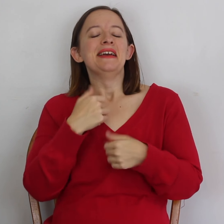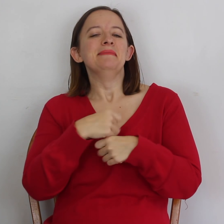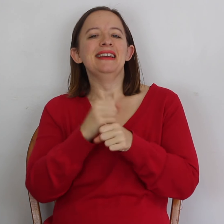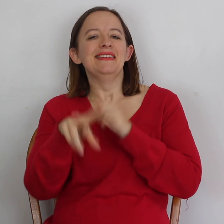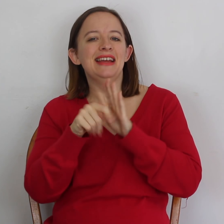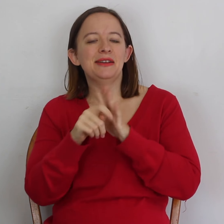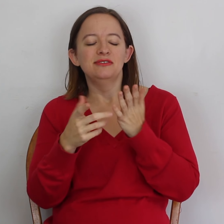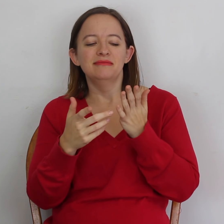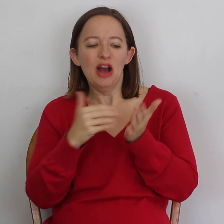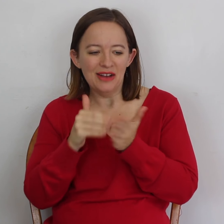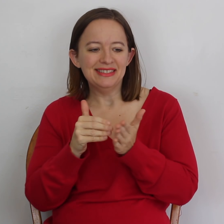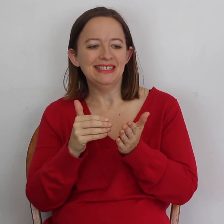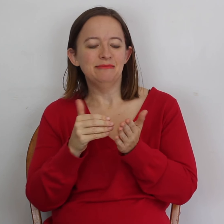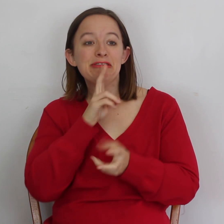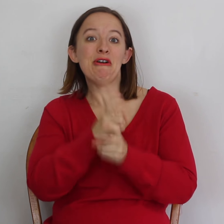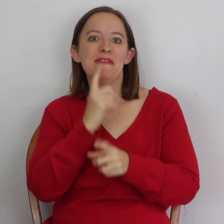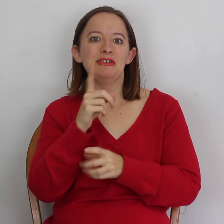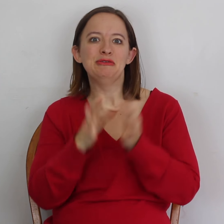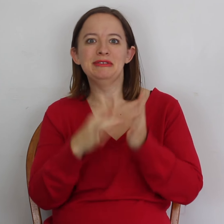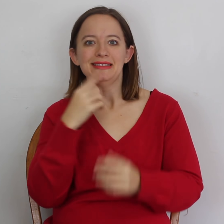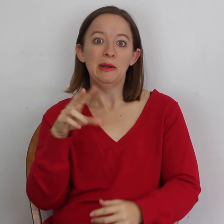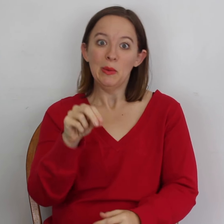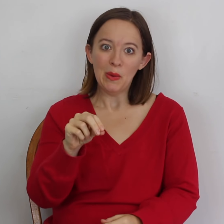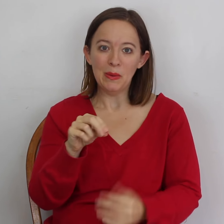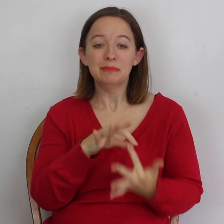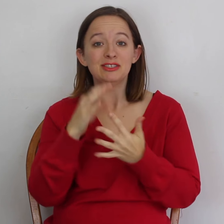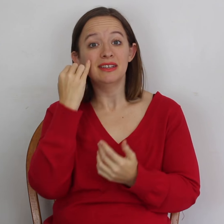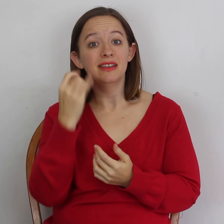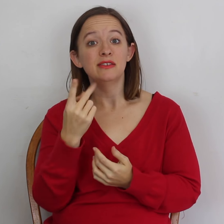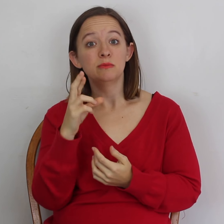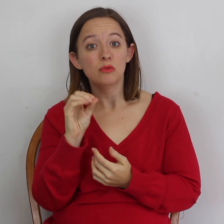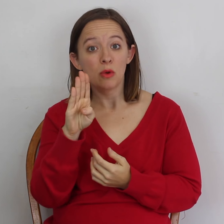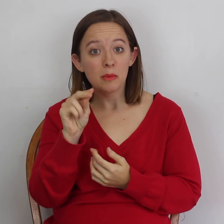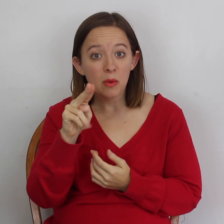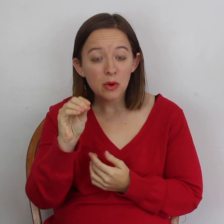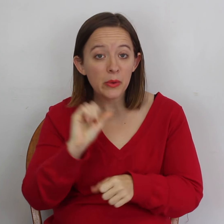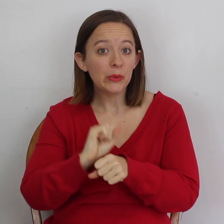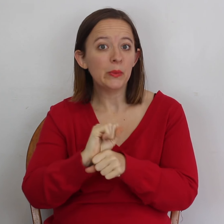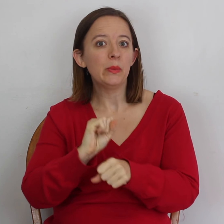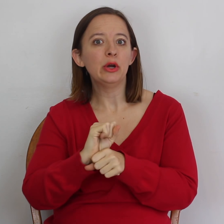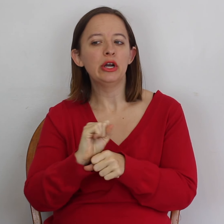But the next time you can say no. "I don't like that assignment", or maybe you've interpreted the whole thing